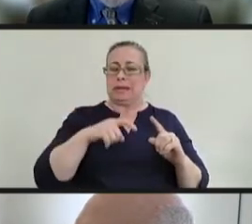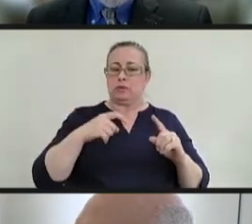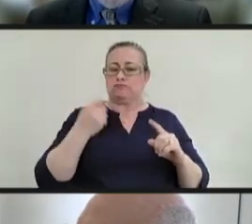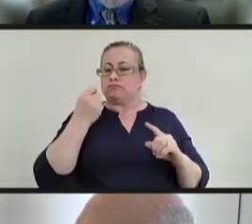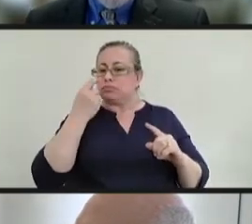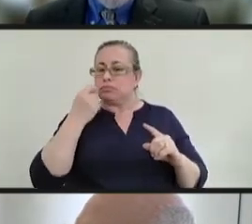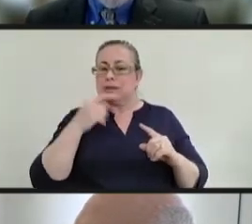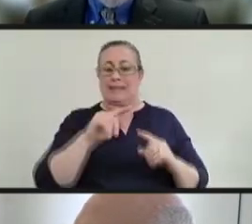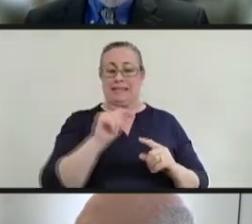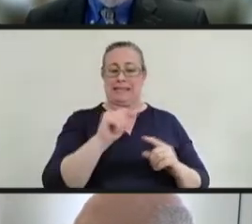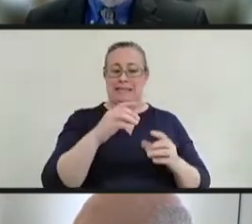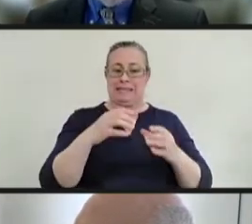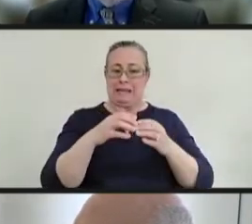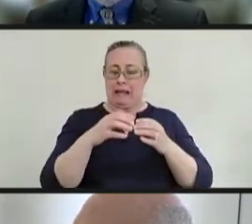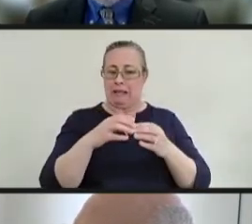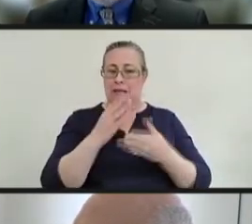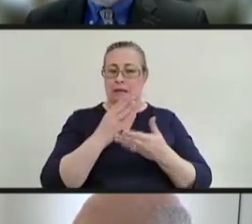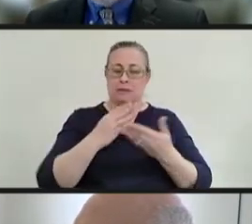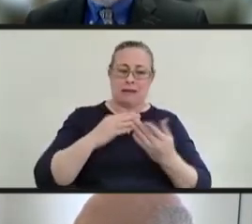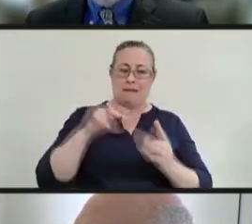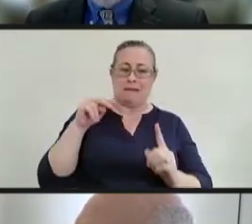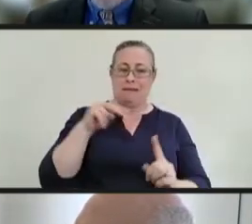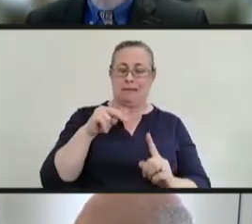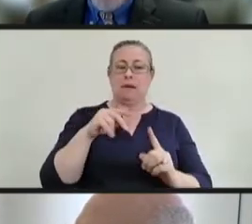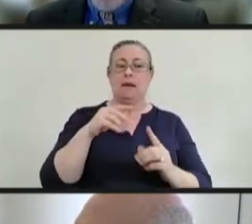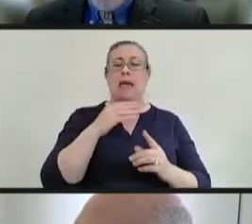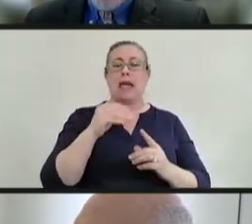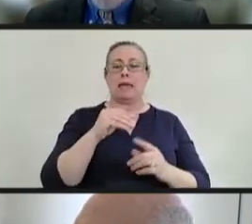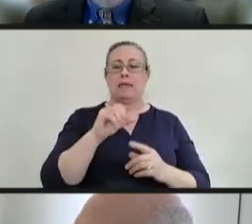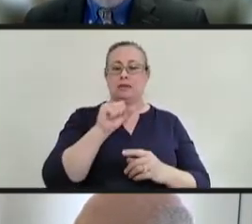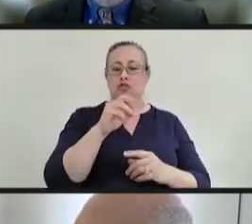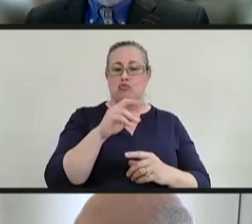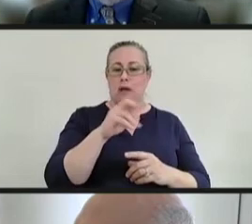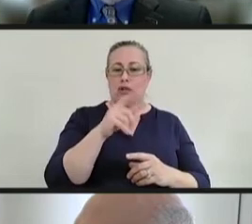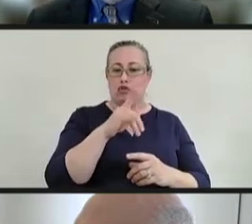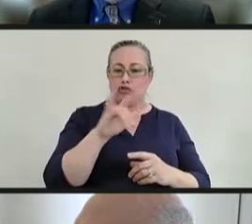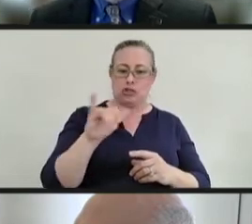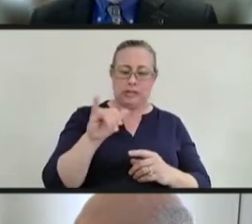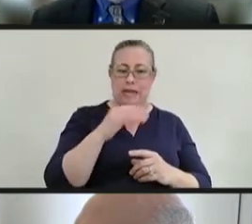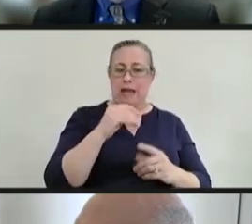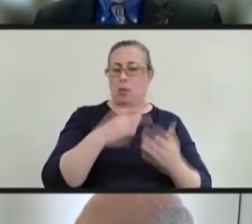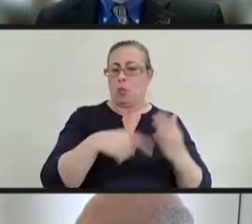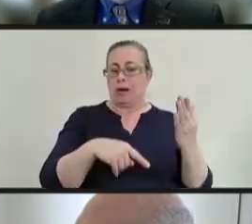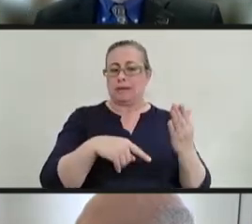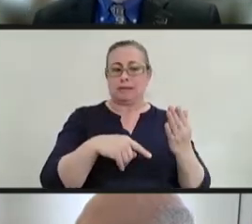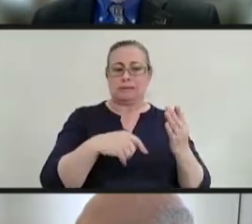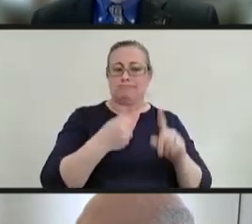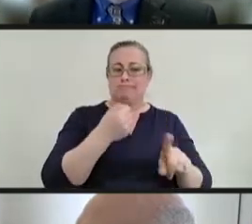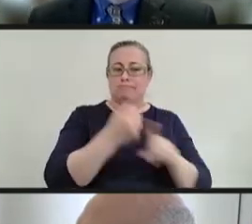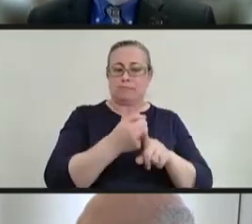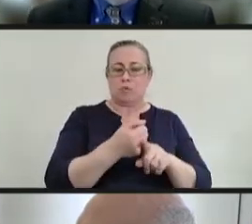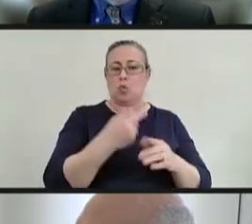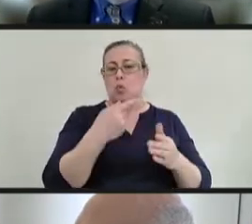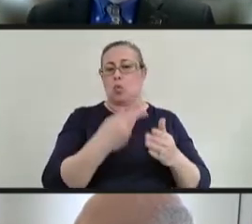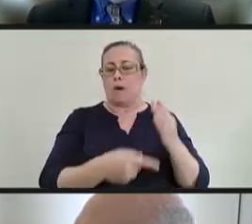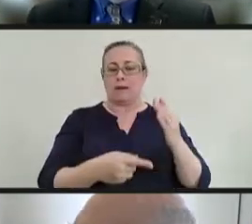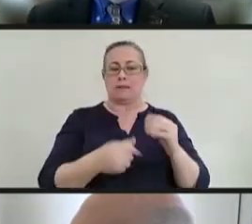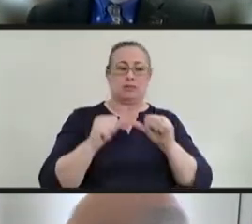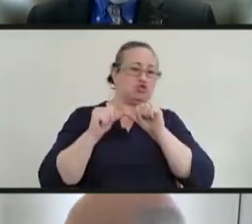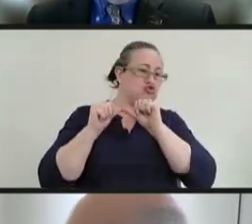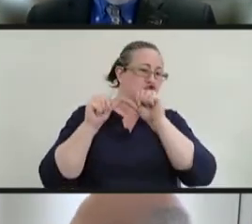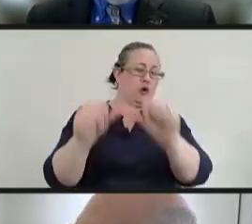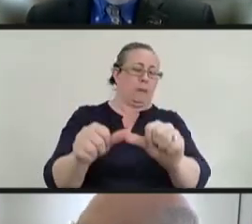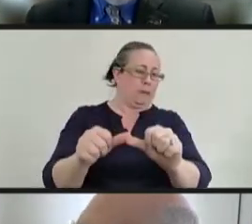T cell side, as well as serology and what is impacting long-lived durable protection.